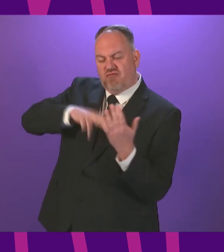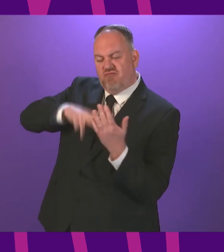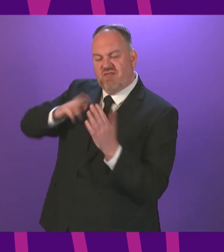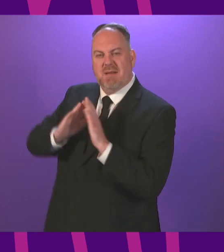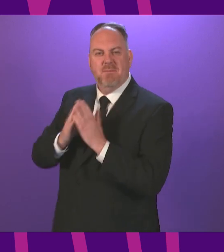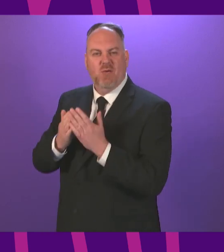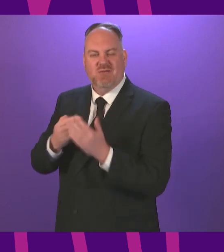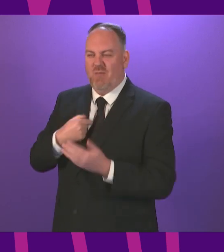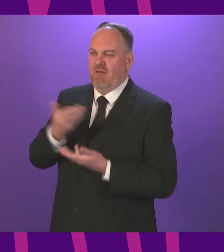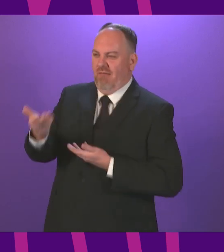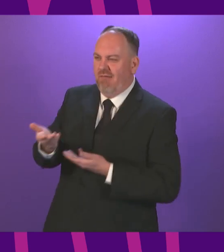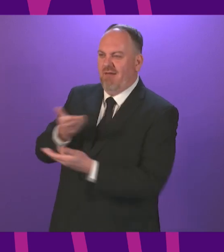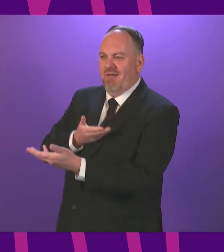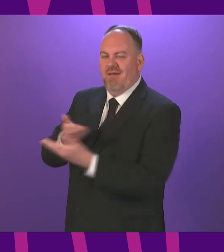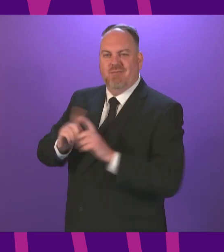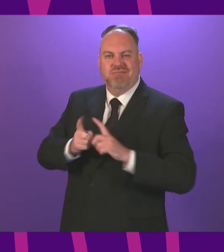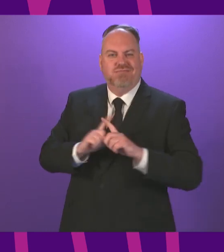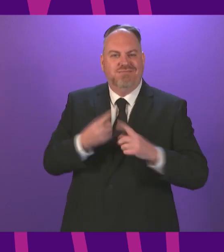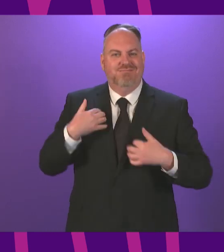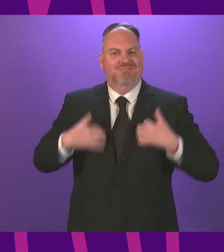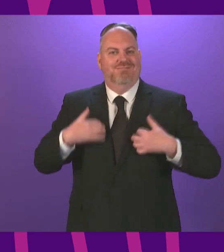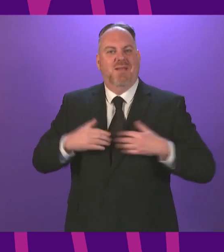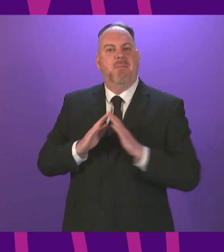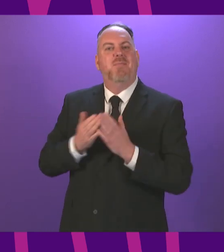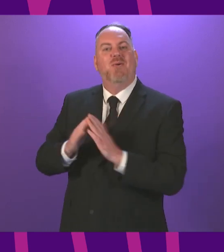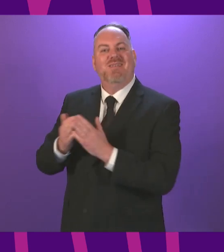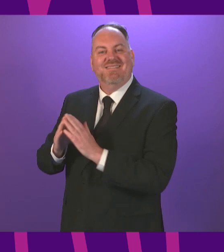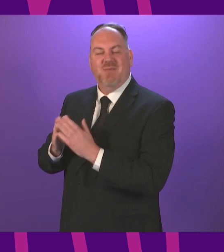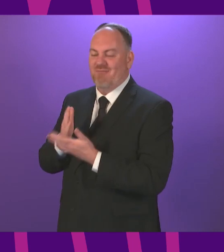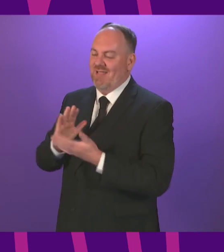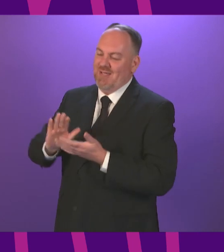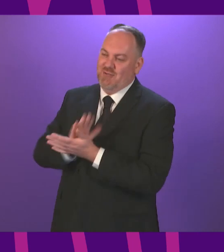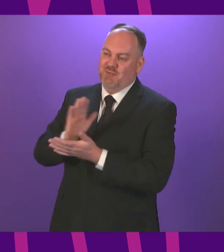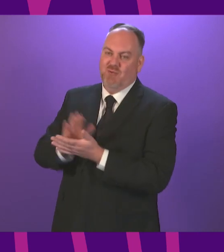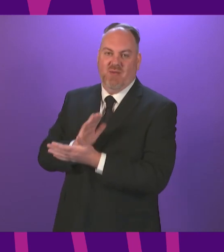talking about the books that we were reading was often, for me, a highlight of our conversations.